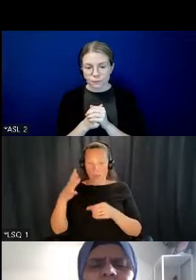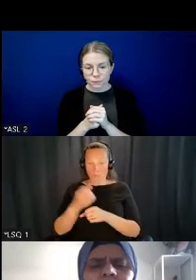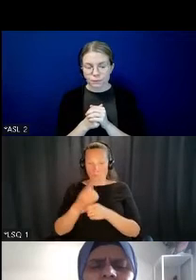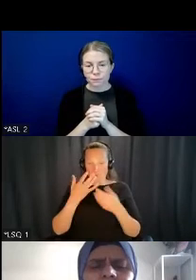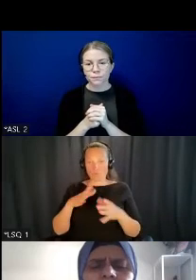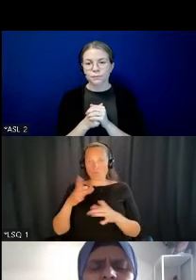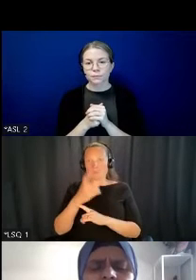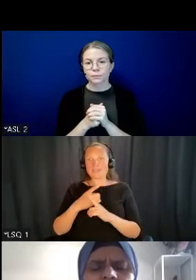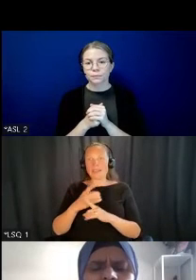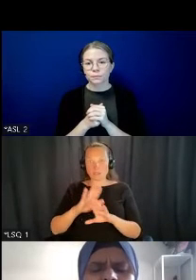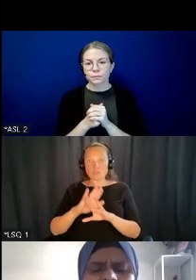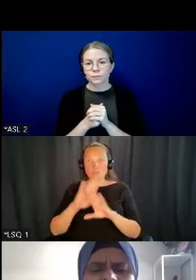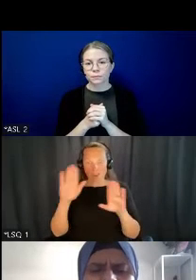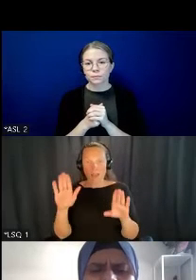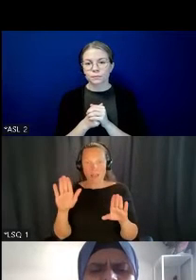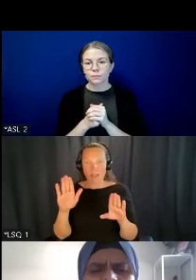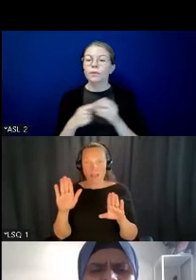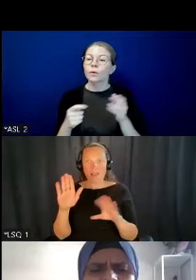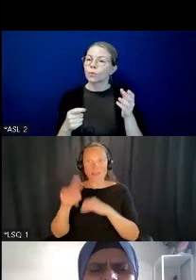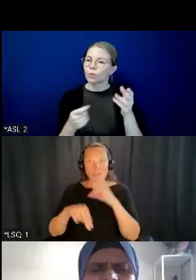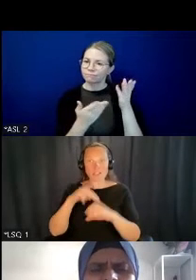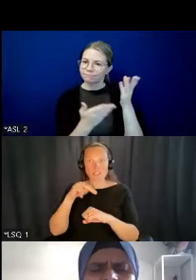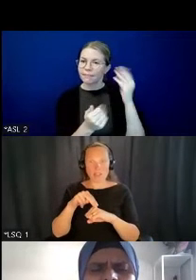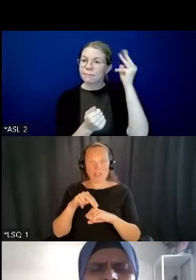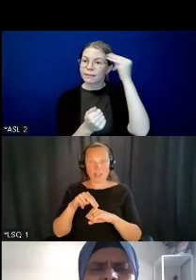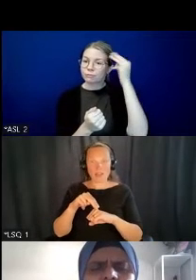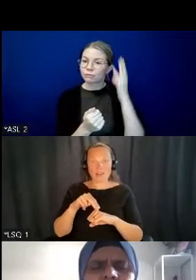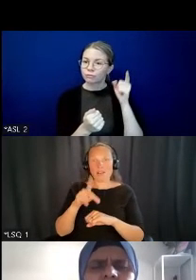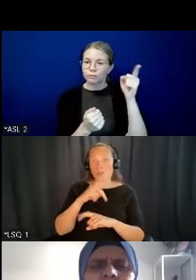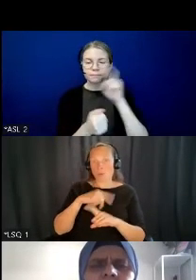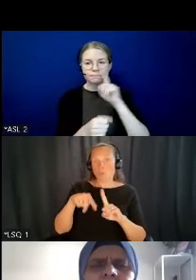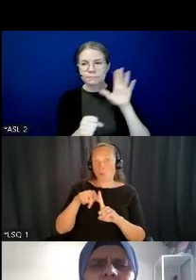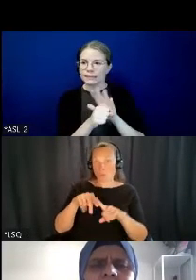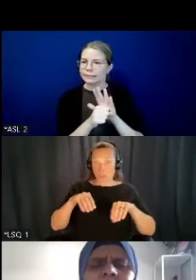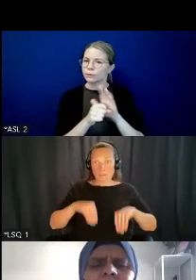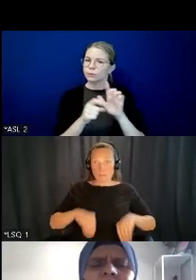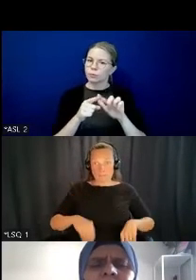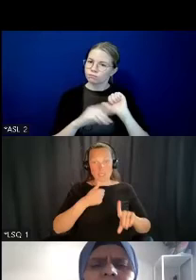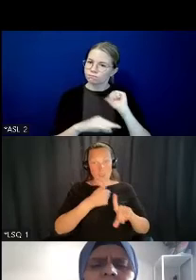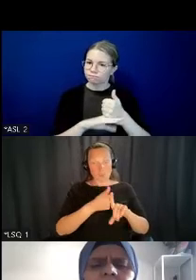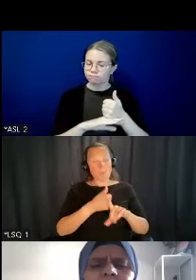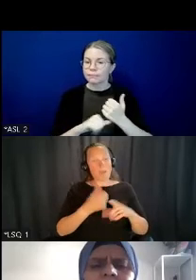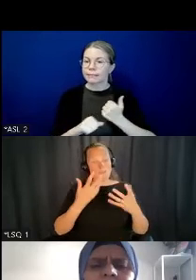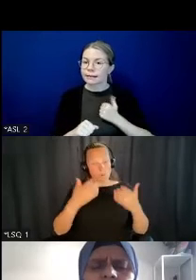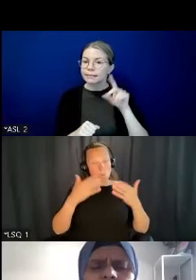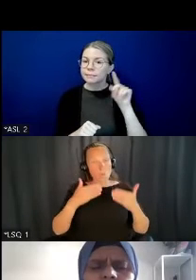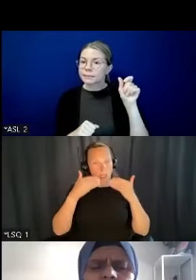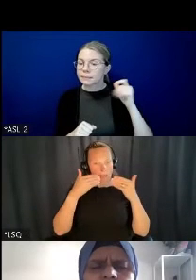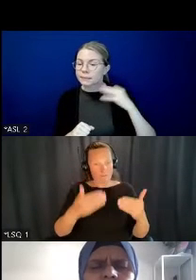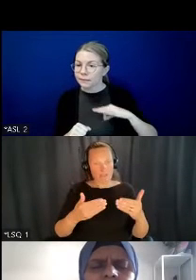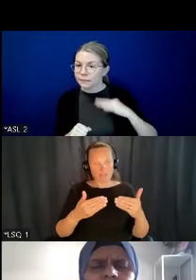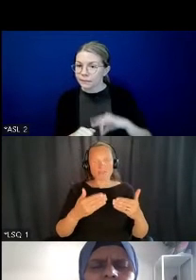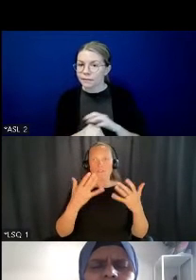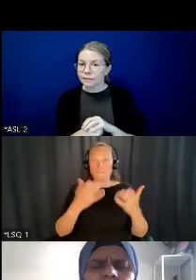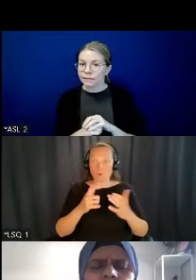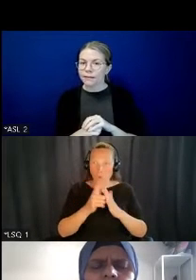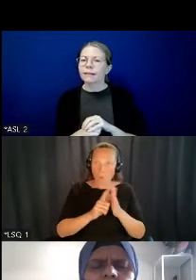VERY COMMITTED TO BRINGING FORWARD THE CANADA DISABILITY BENEFIT. WE HAD THE BILL TABLED IN